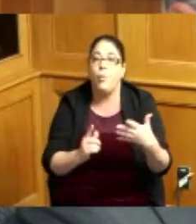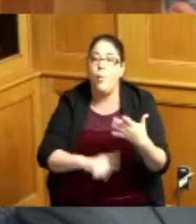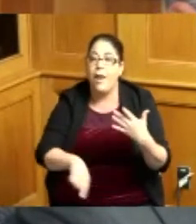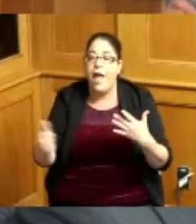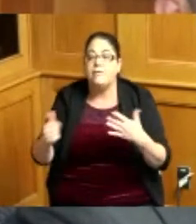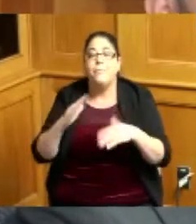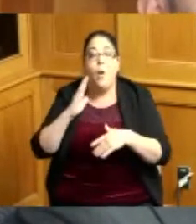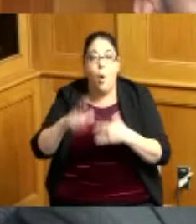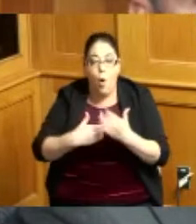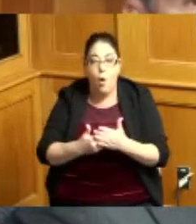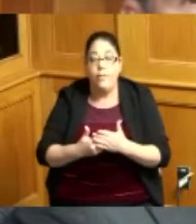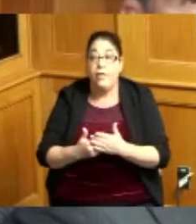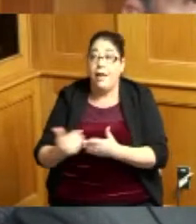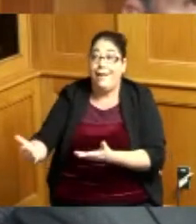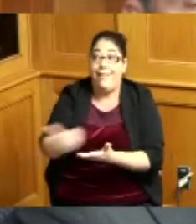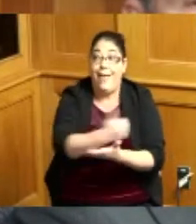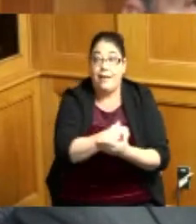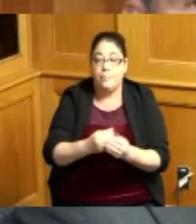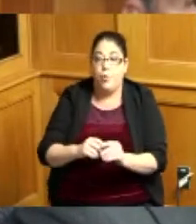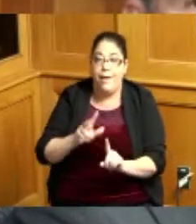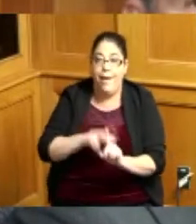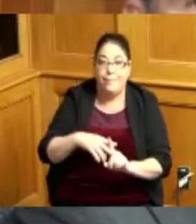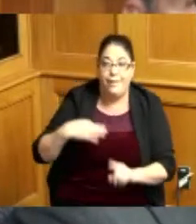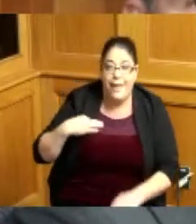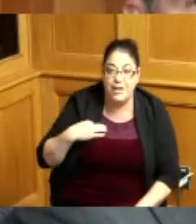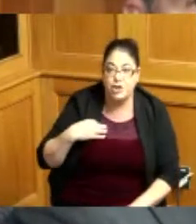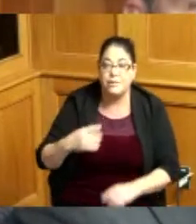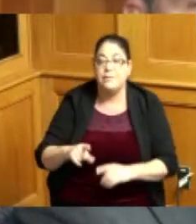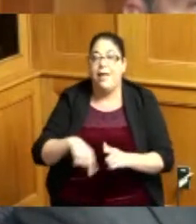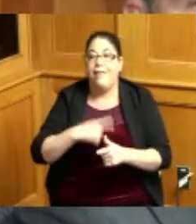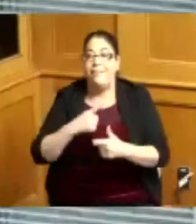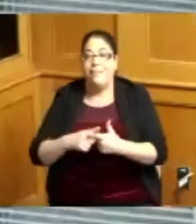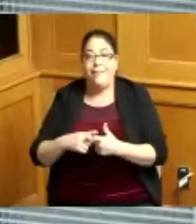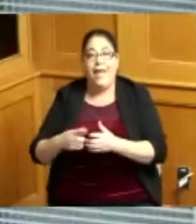together and a lot of it has to do with the timing so been monitoring specifically the 12 million and